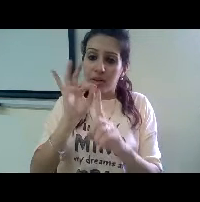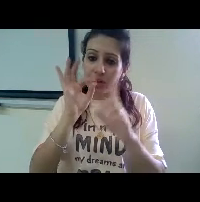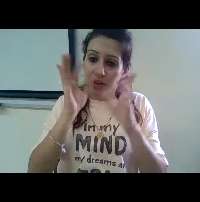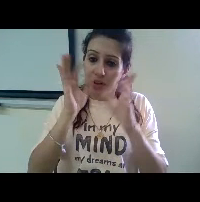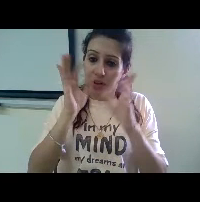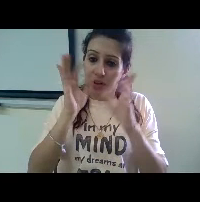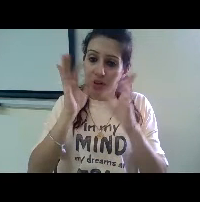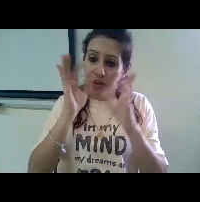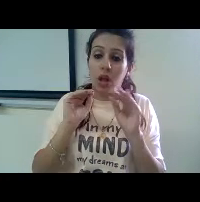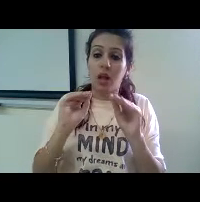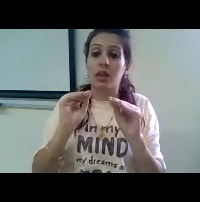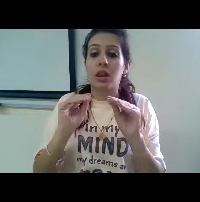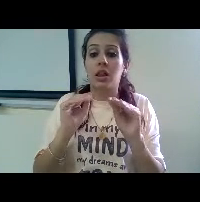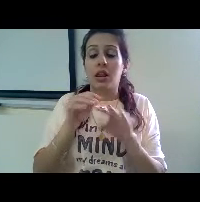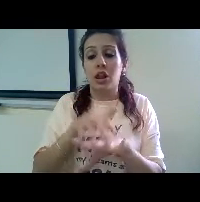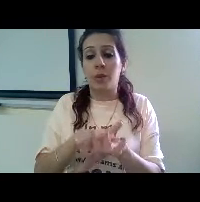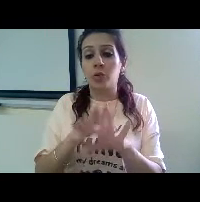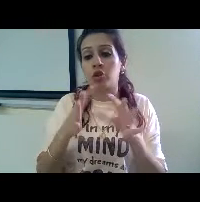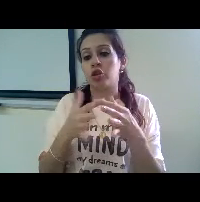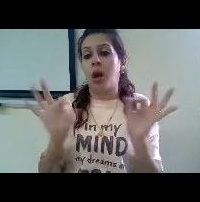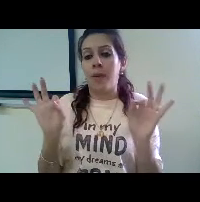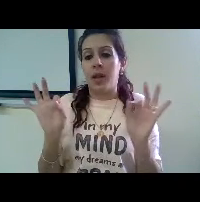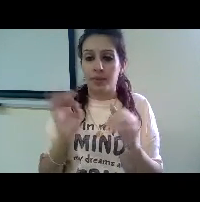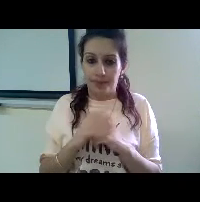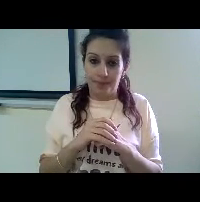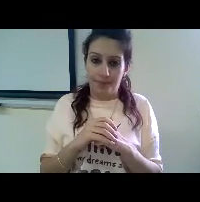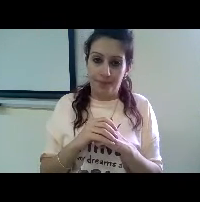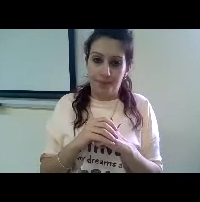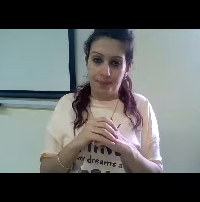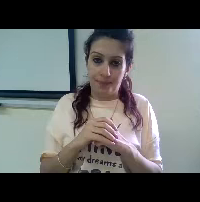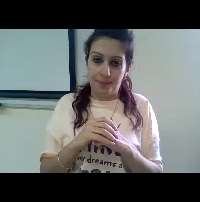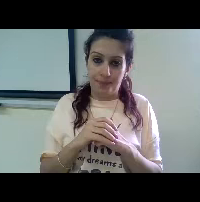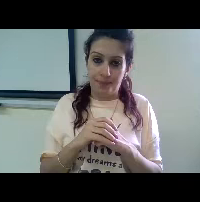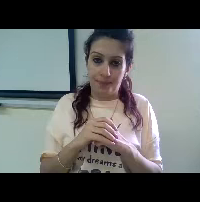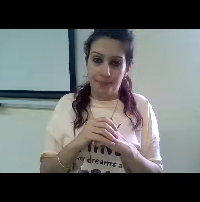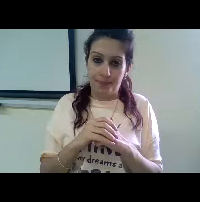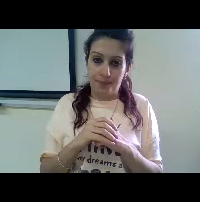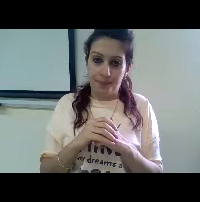and I would like to note here that linguistically, the accurate translation of